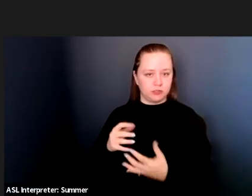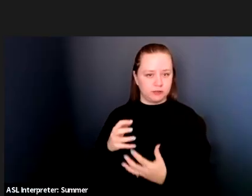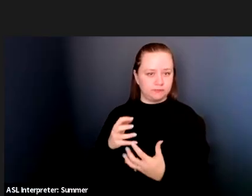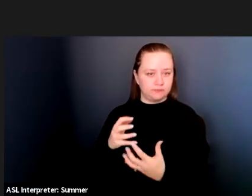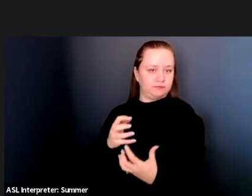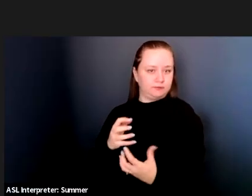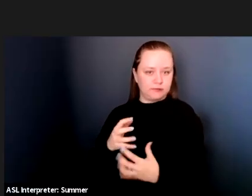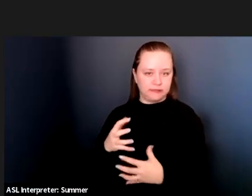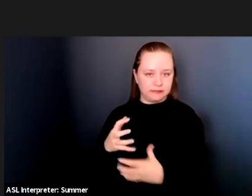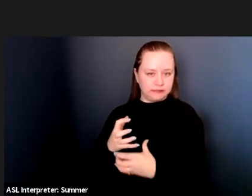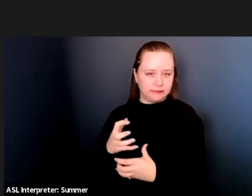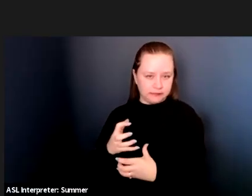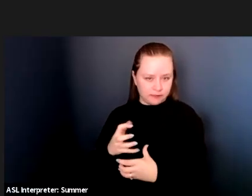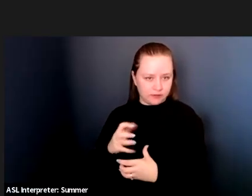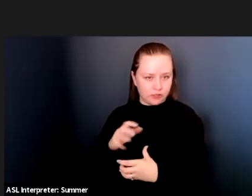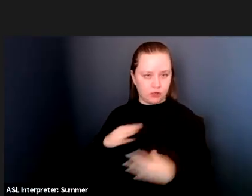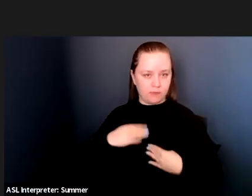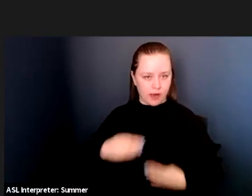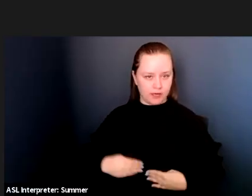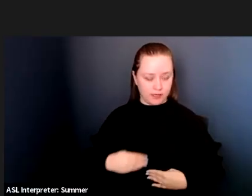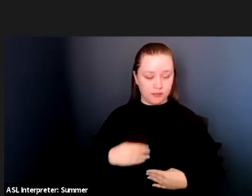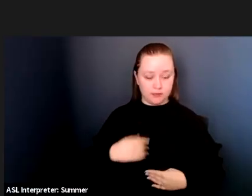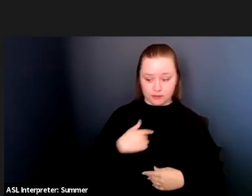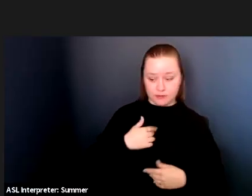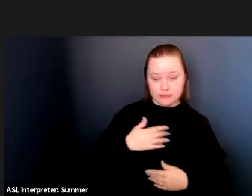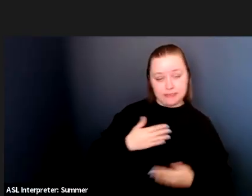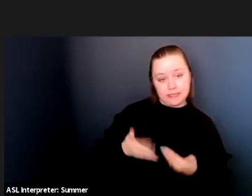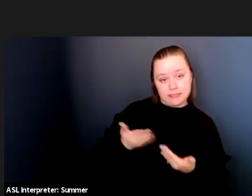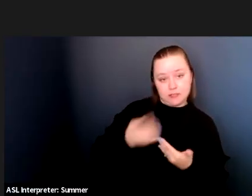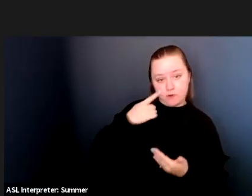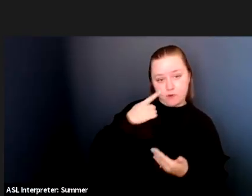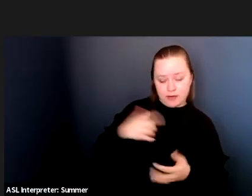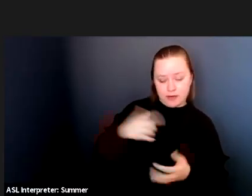Disability in my house, it's our normal.